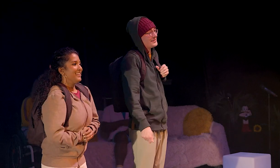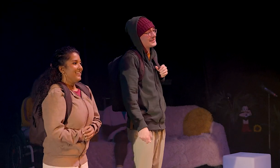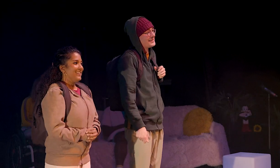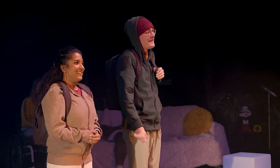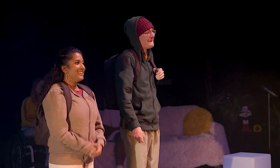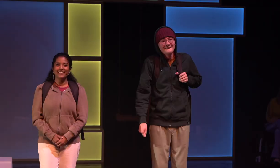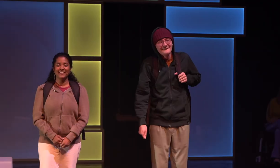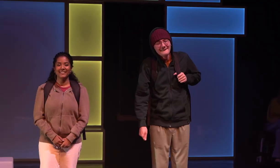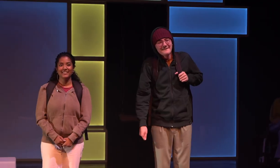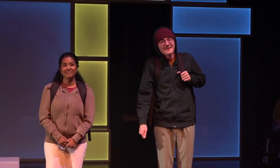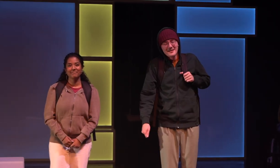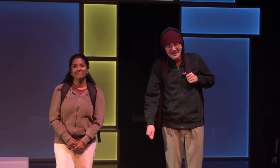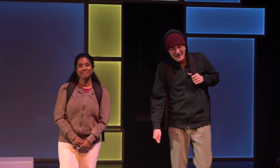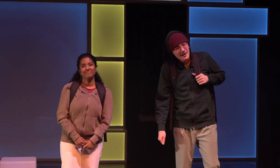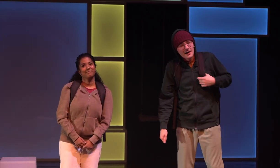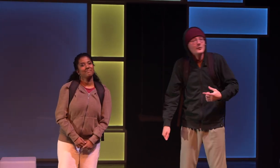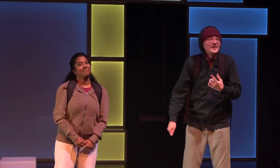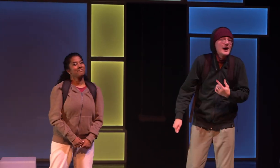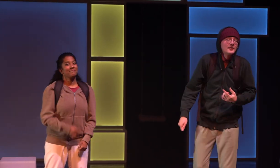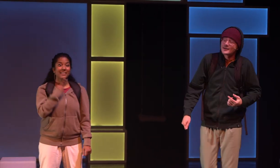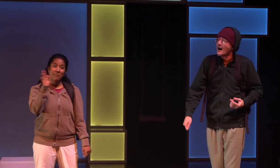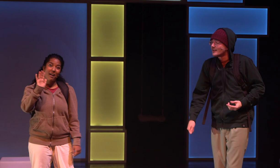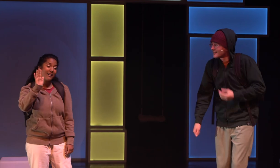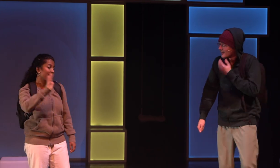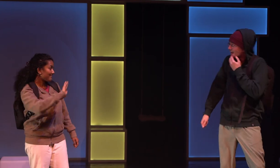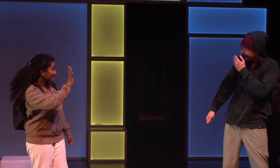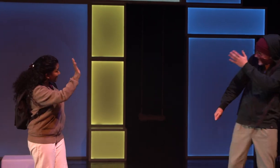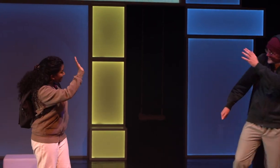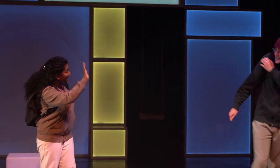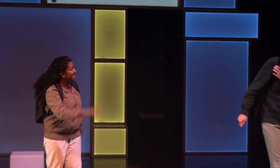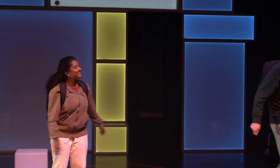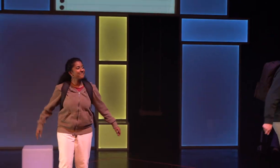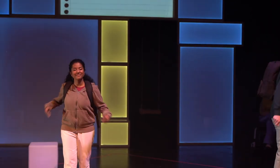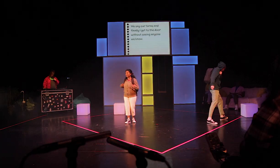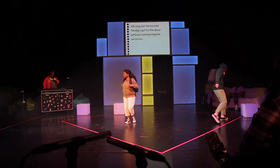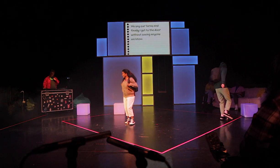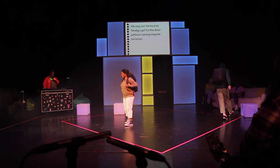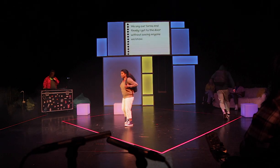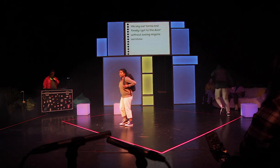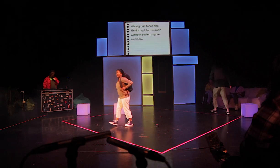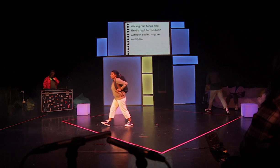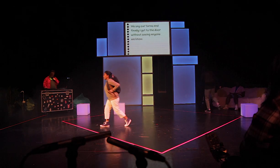uh... this is perfect. We say our ta-ras,